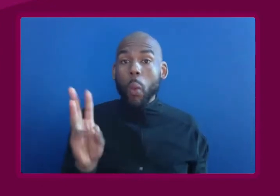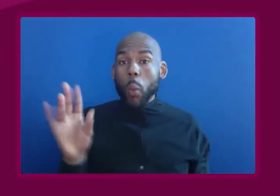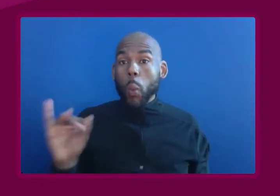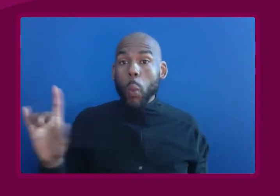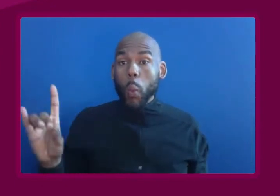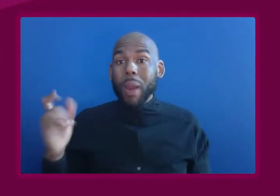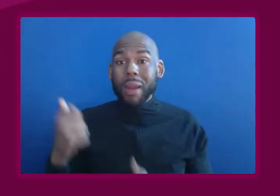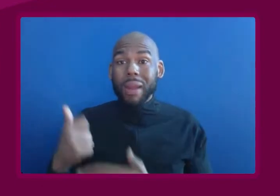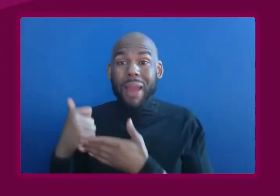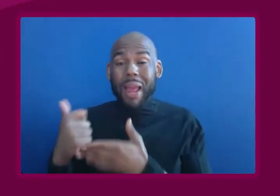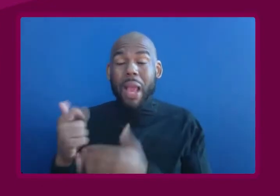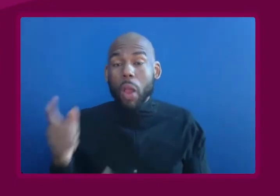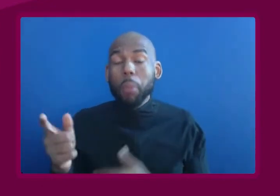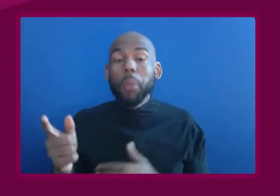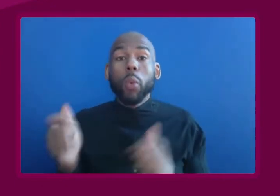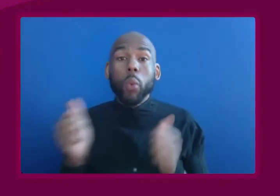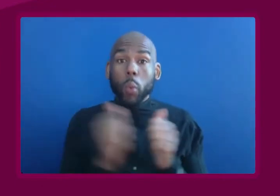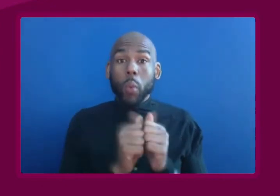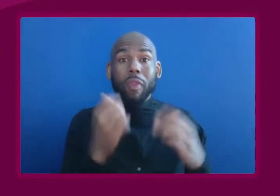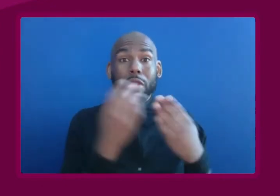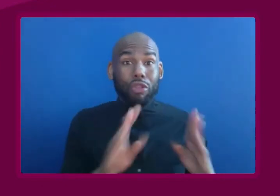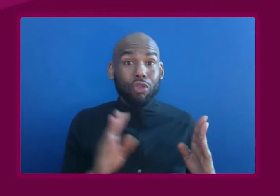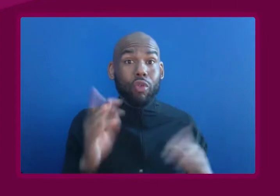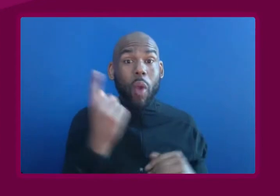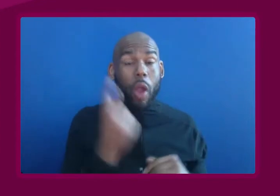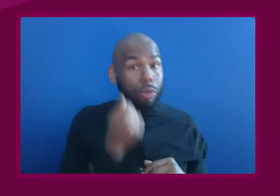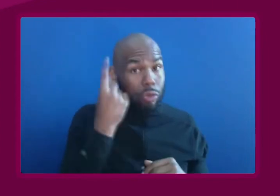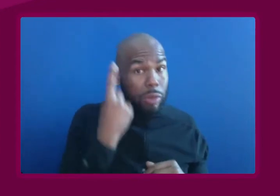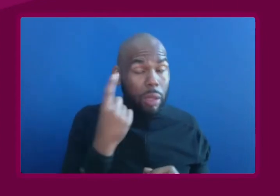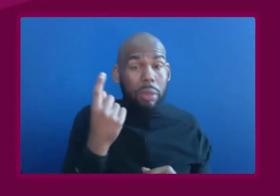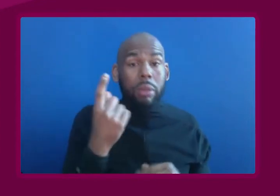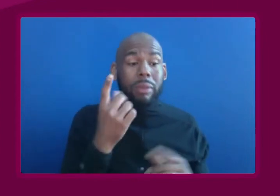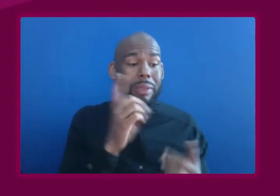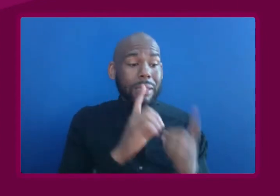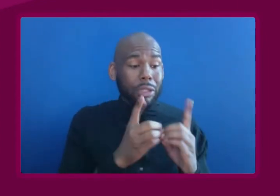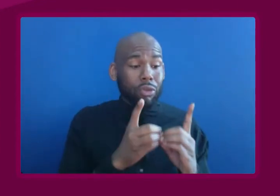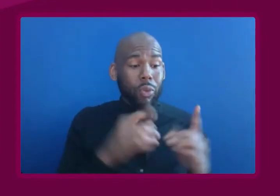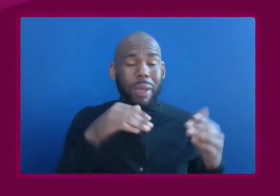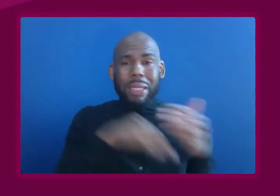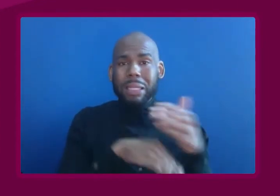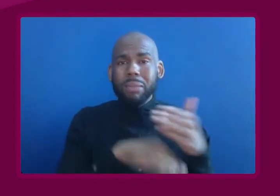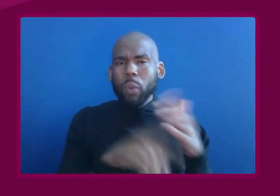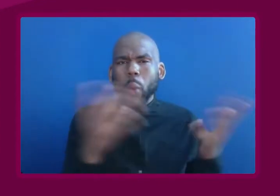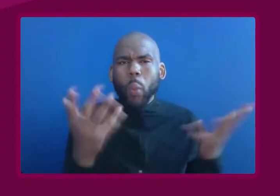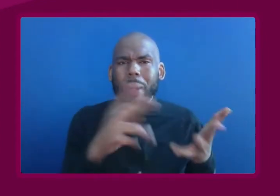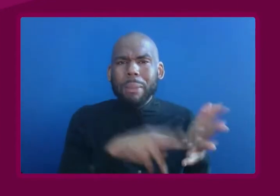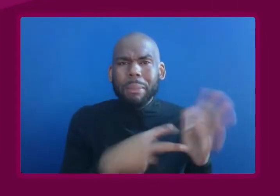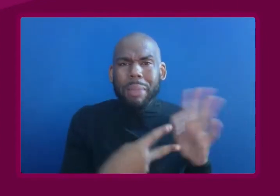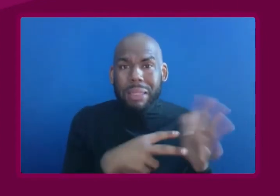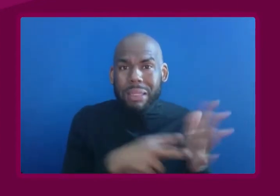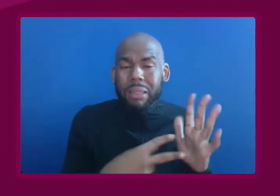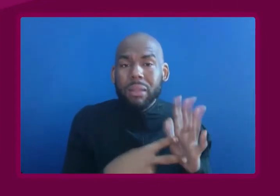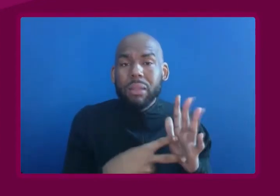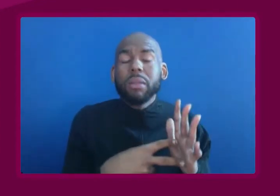help you, not only with a general understanding of what digital accessibility means.